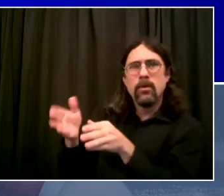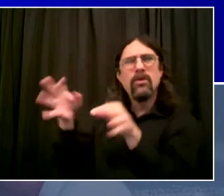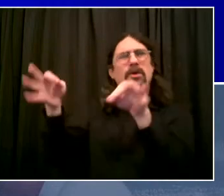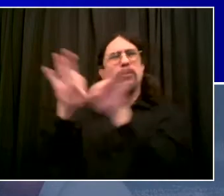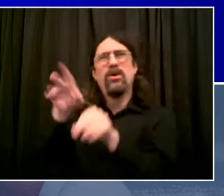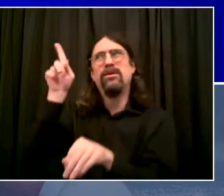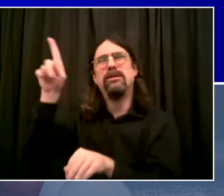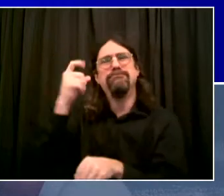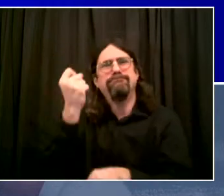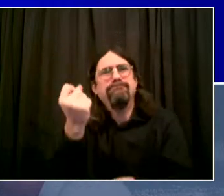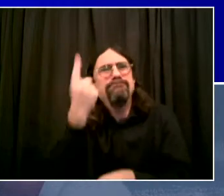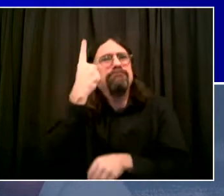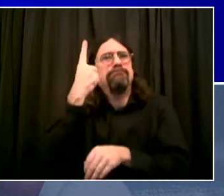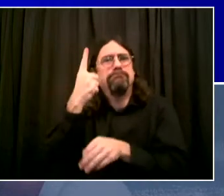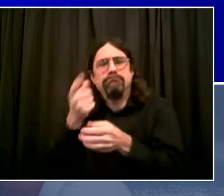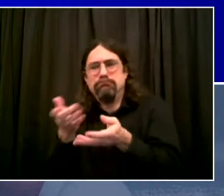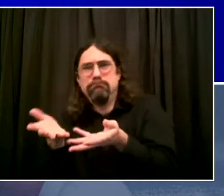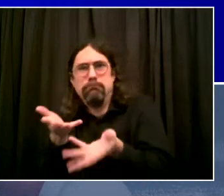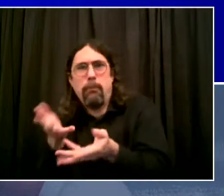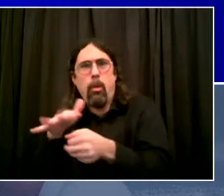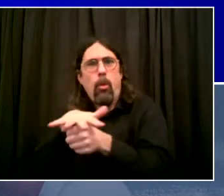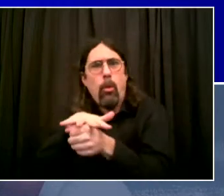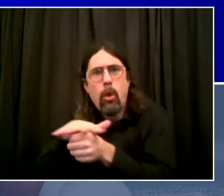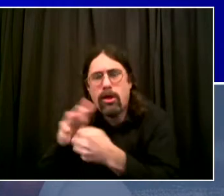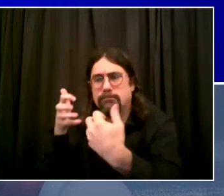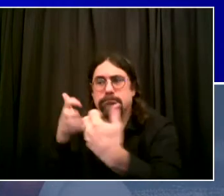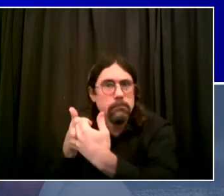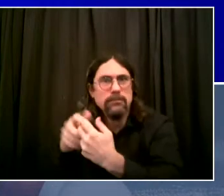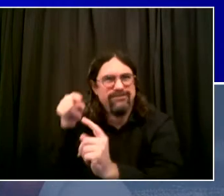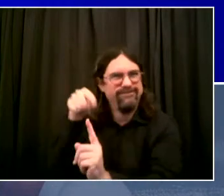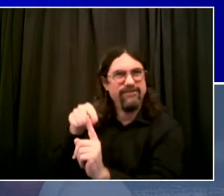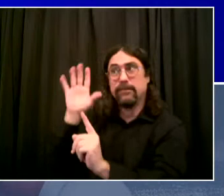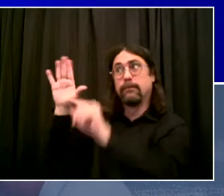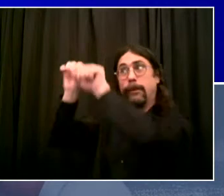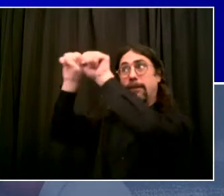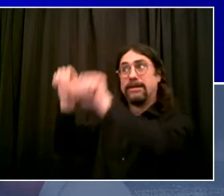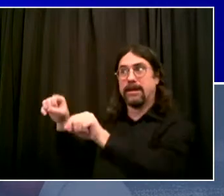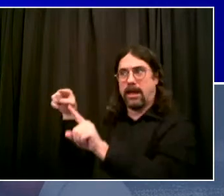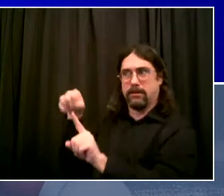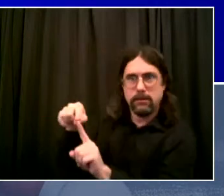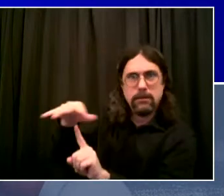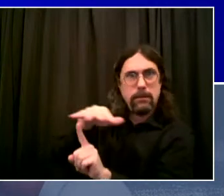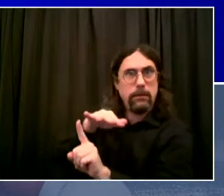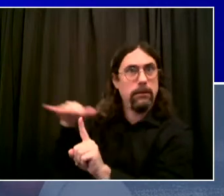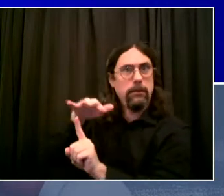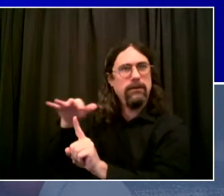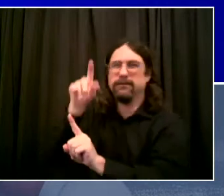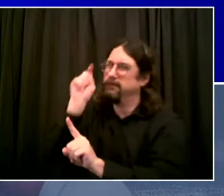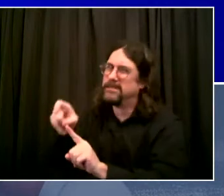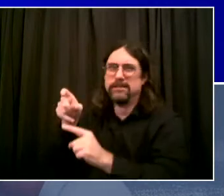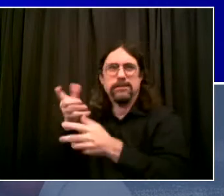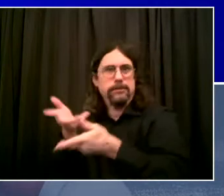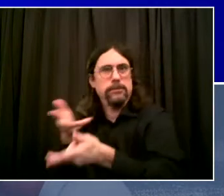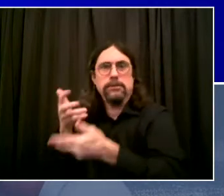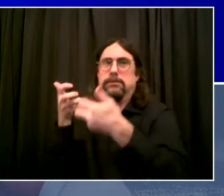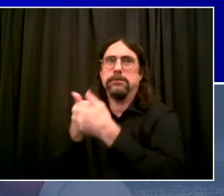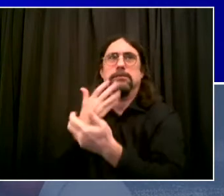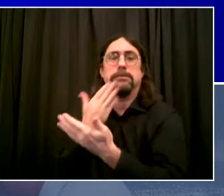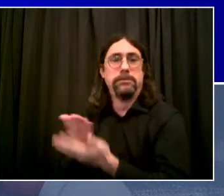CRUCIAL ROLE. WE ARE ON